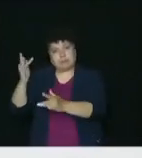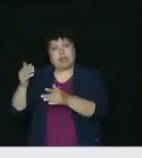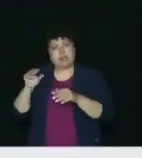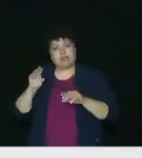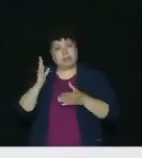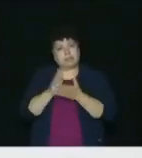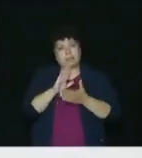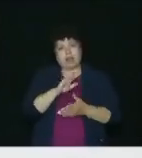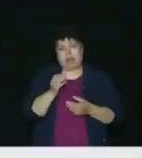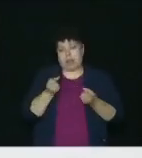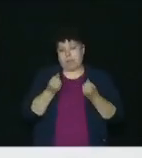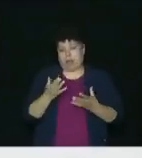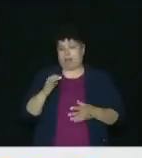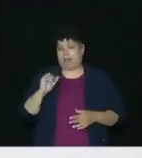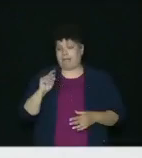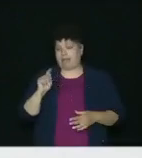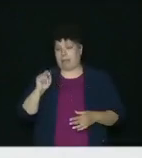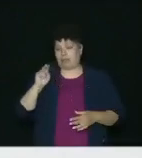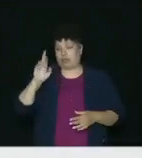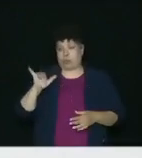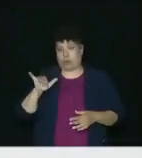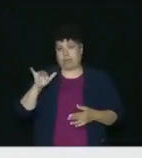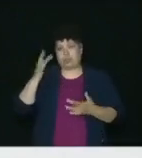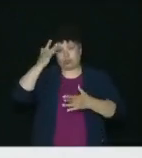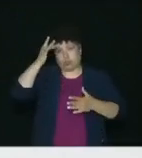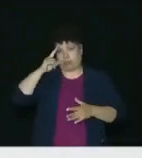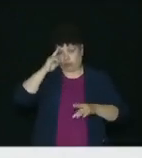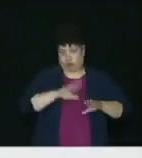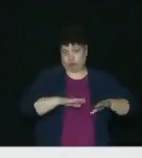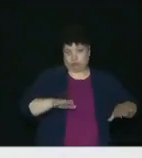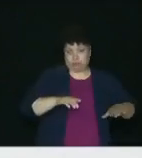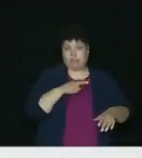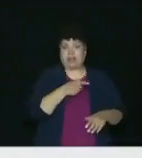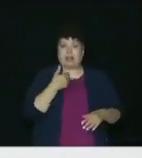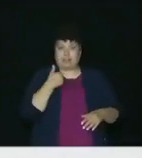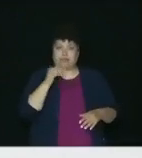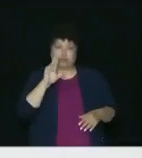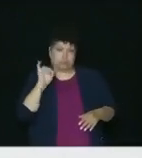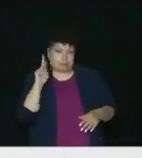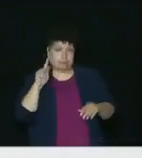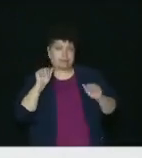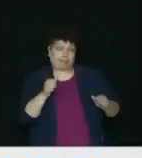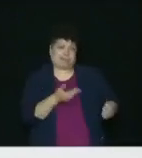REGARDLESS OF SEVERITY THEY COULD DEVELOP LONG COVID. AND RARELY SOME GO ON TO GET